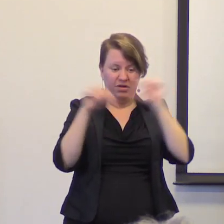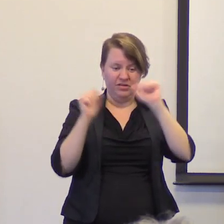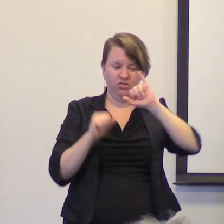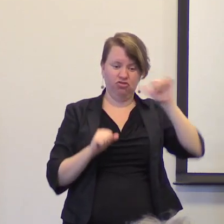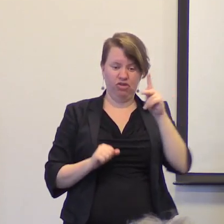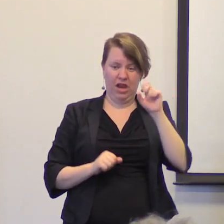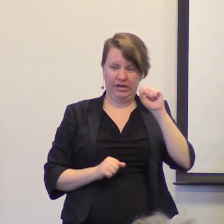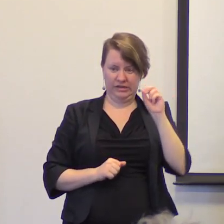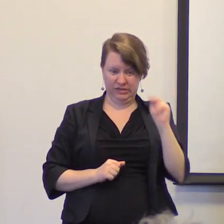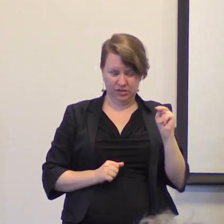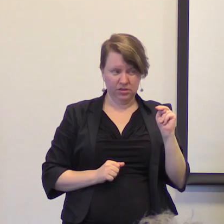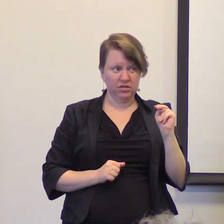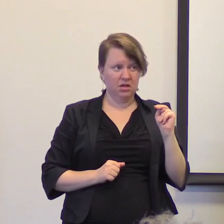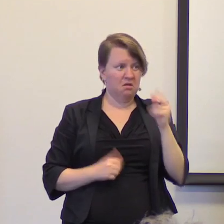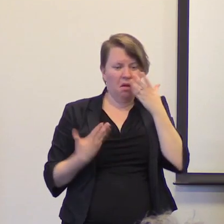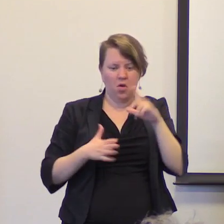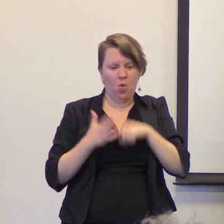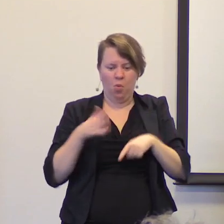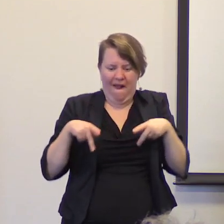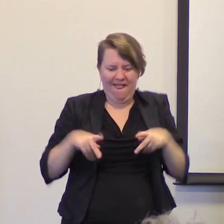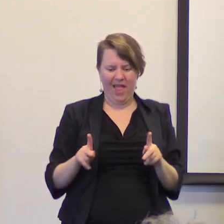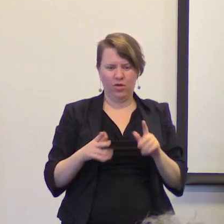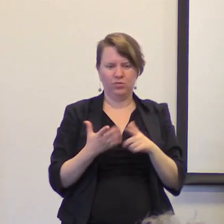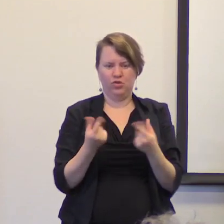I don't know what allowed him to do a lot of the things that he did.